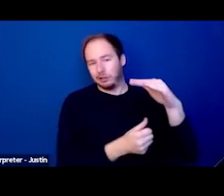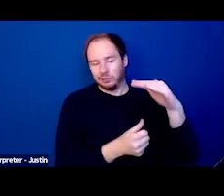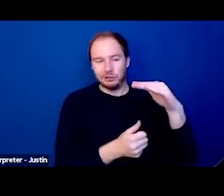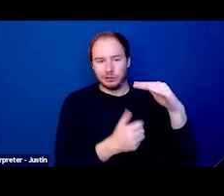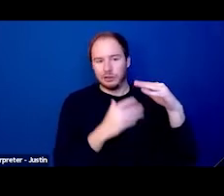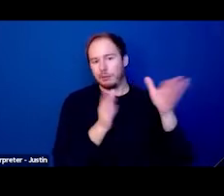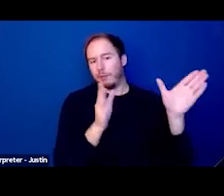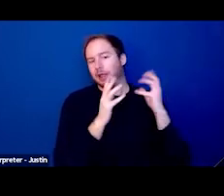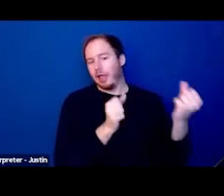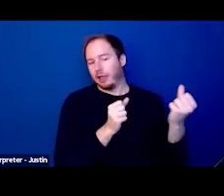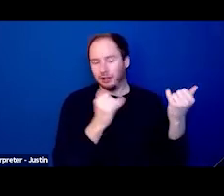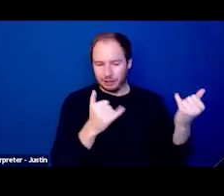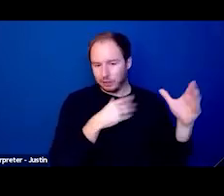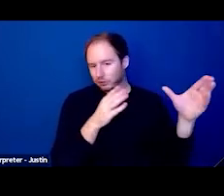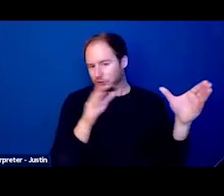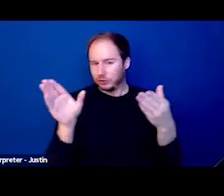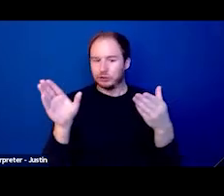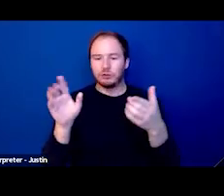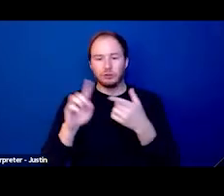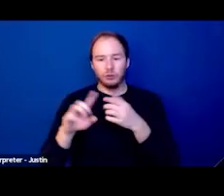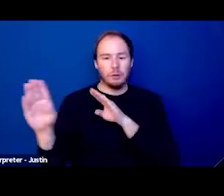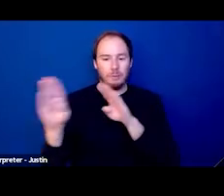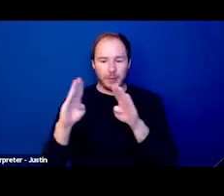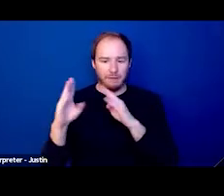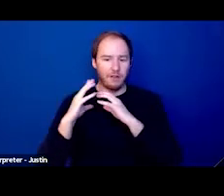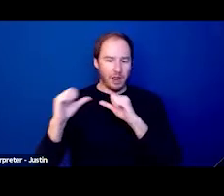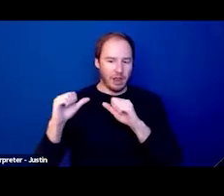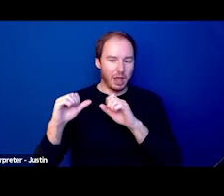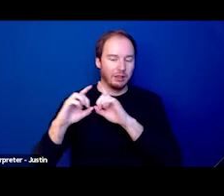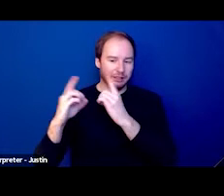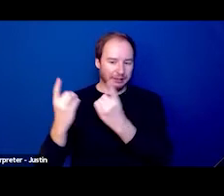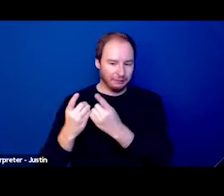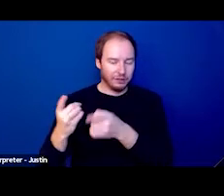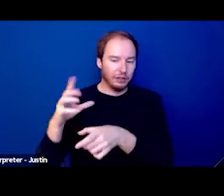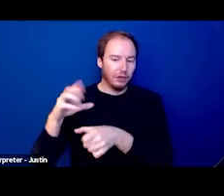And then we switched over to a behavioral health division, which included alcohol and other drugs.